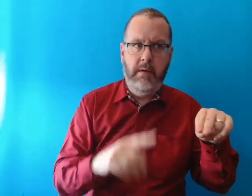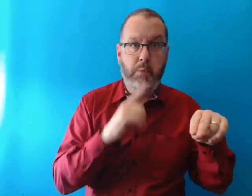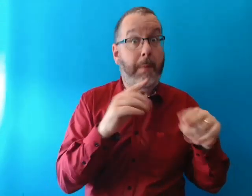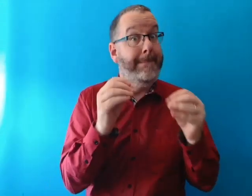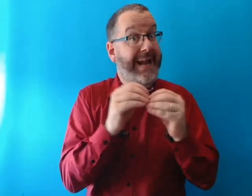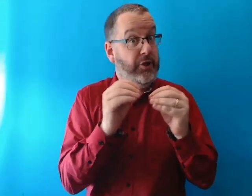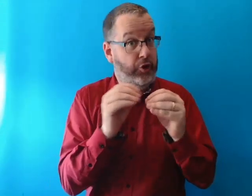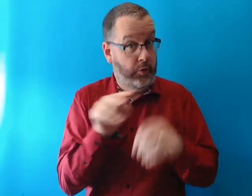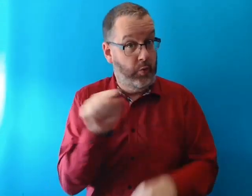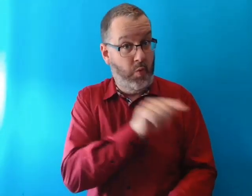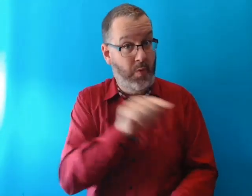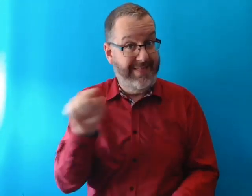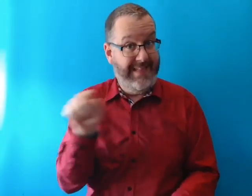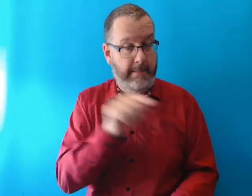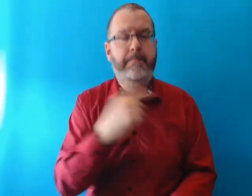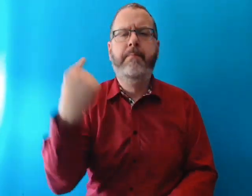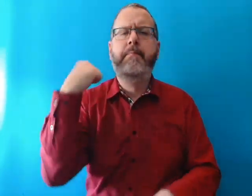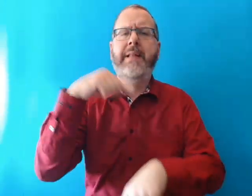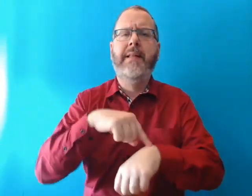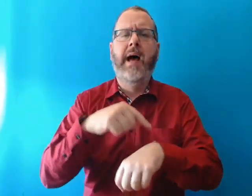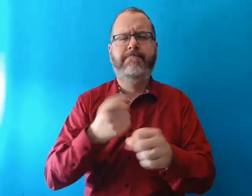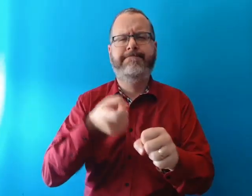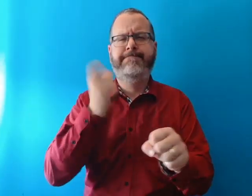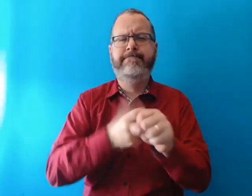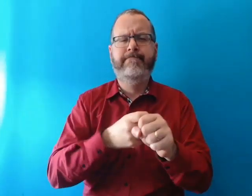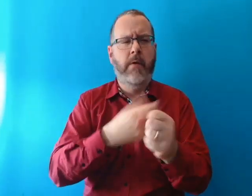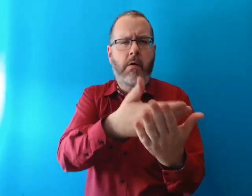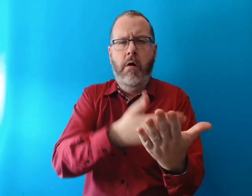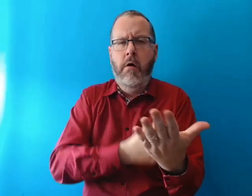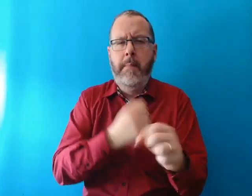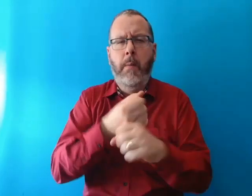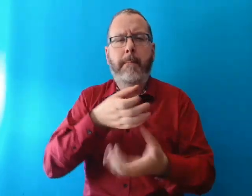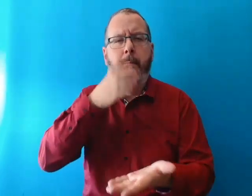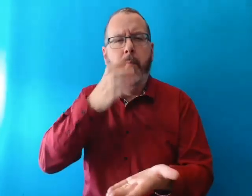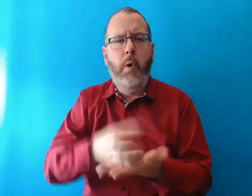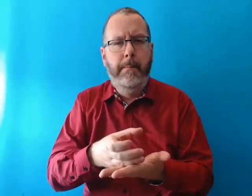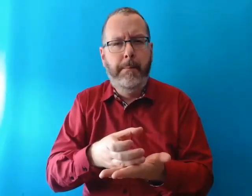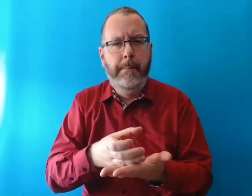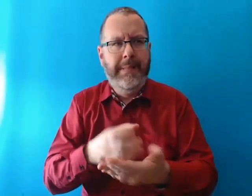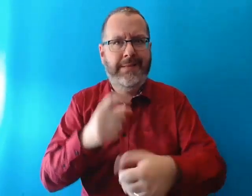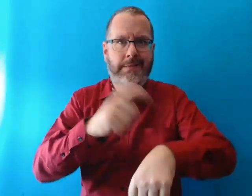At the time there were strict laws about licensed premises and opening hours,